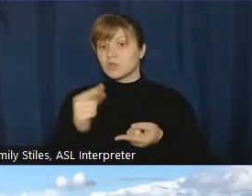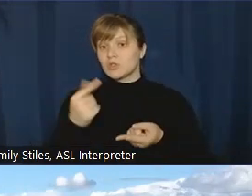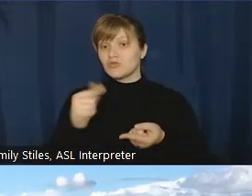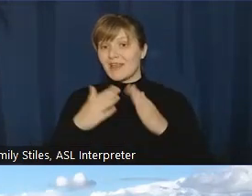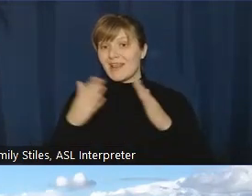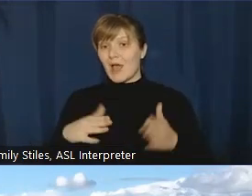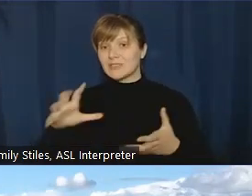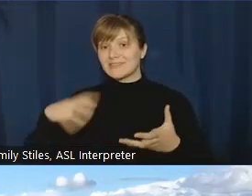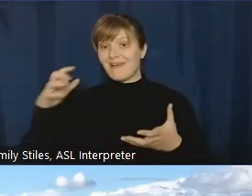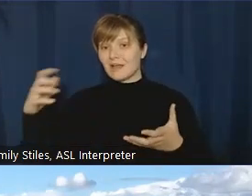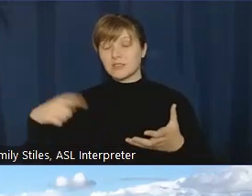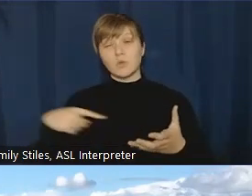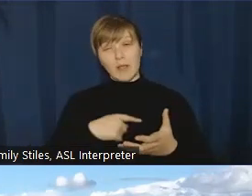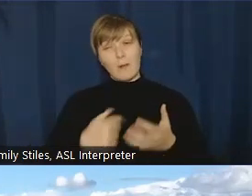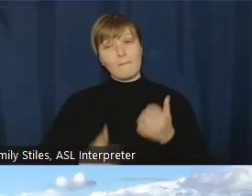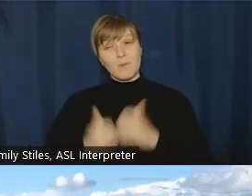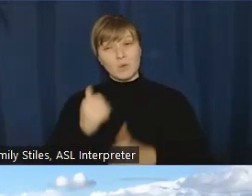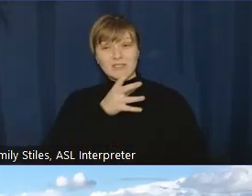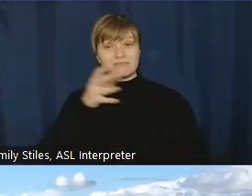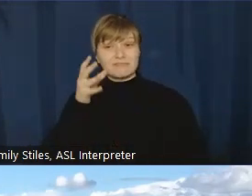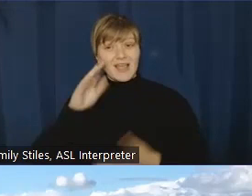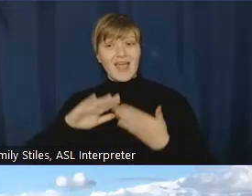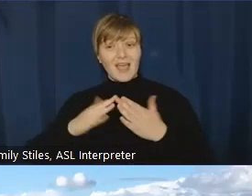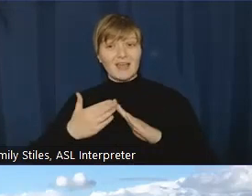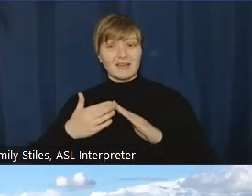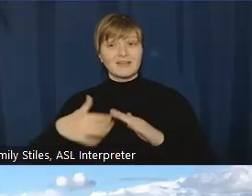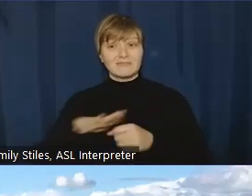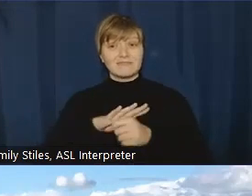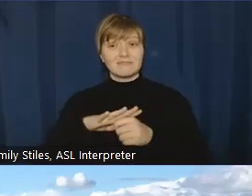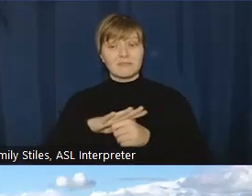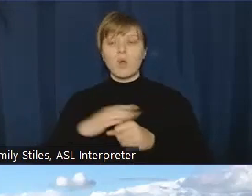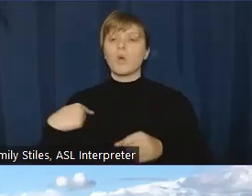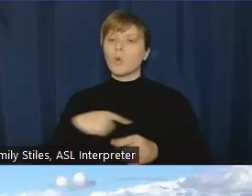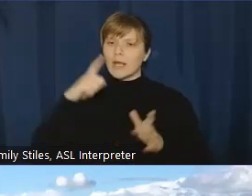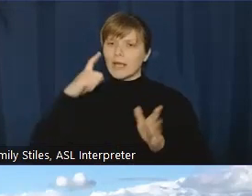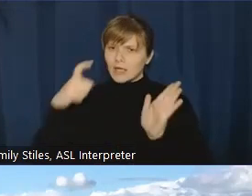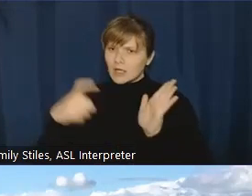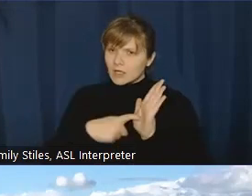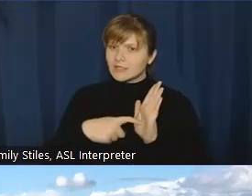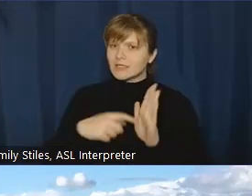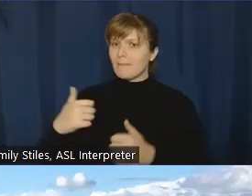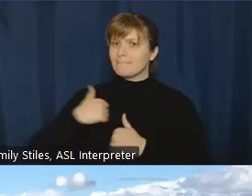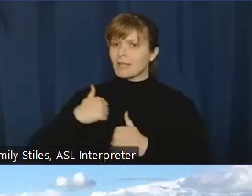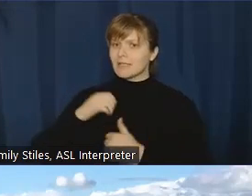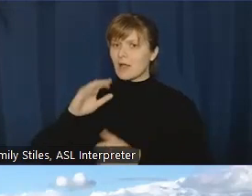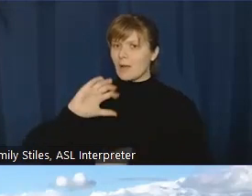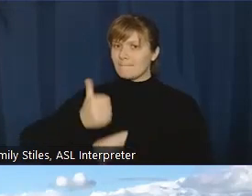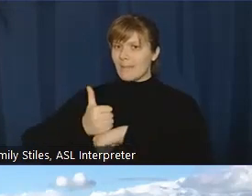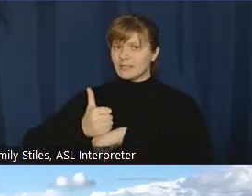agricultural area. We identified that the military base close by, Fort Hunter Liggett, had a history